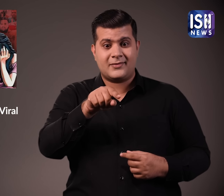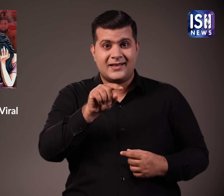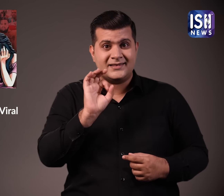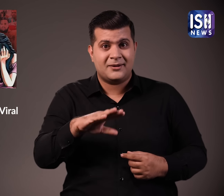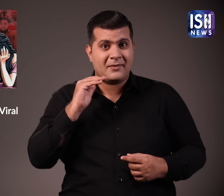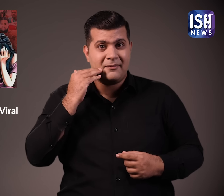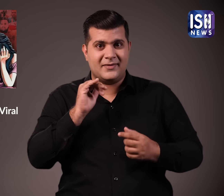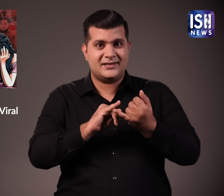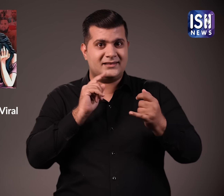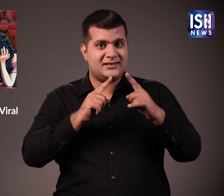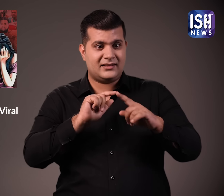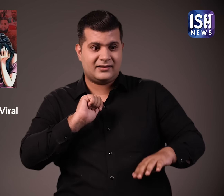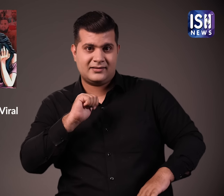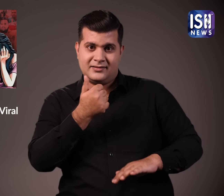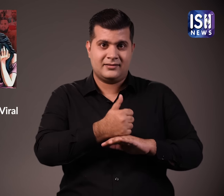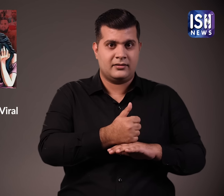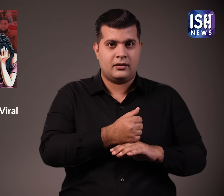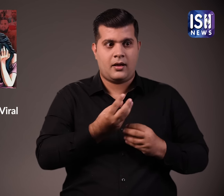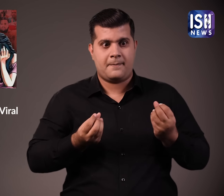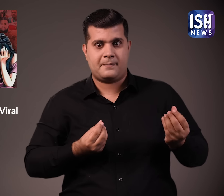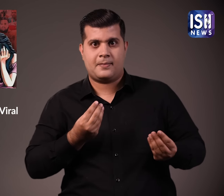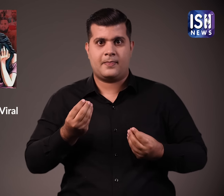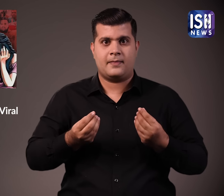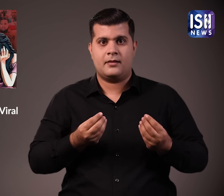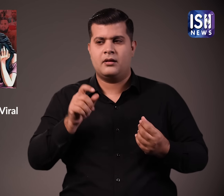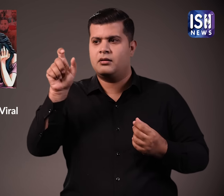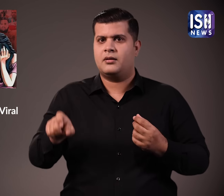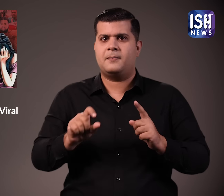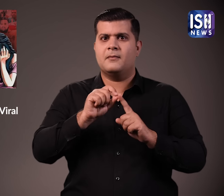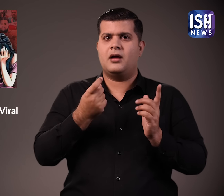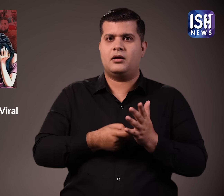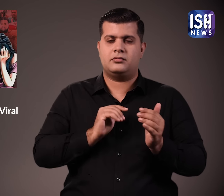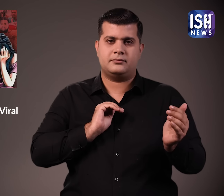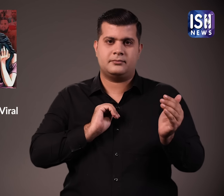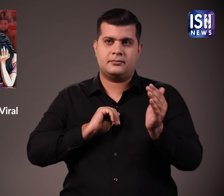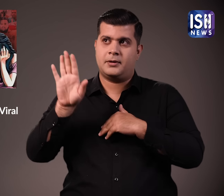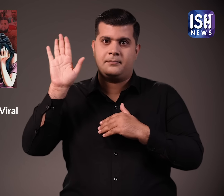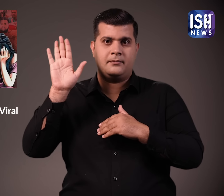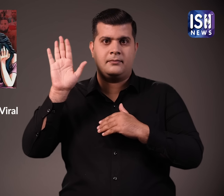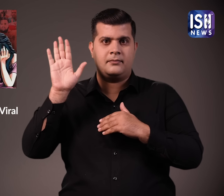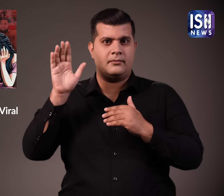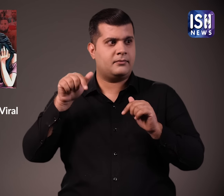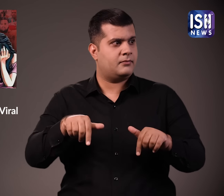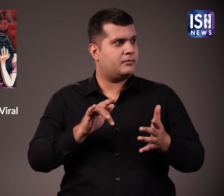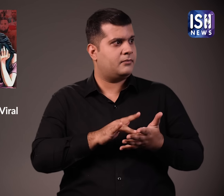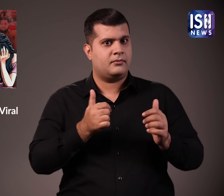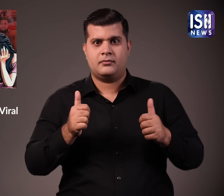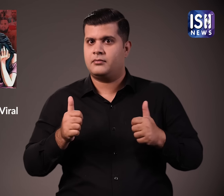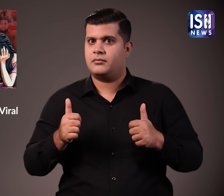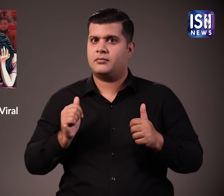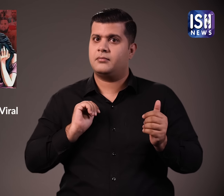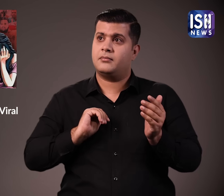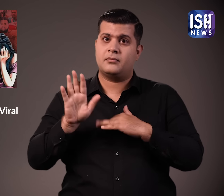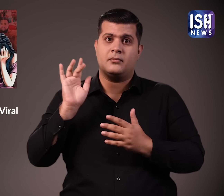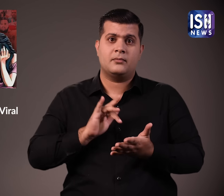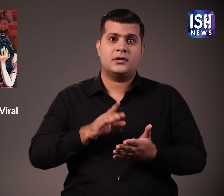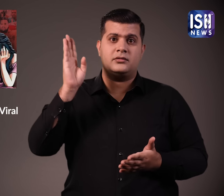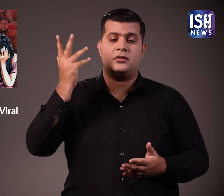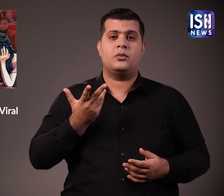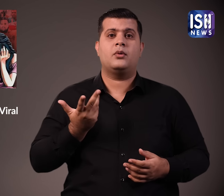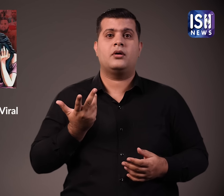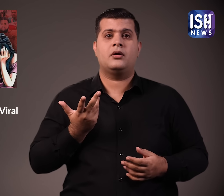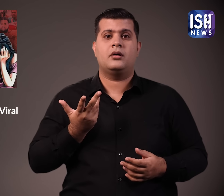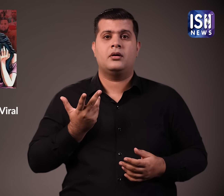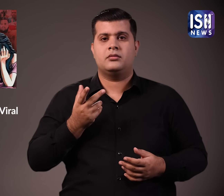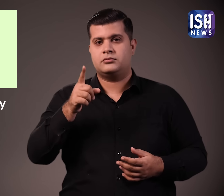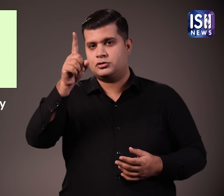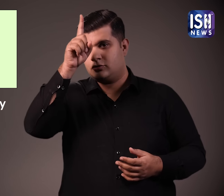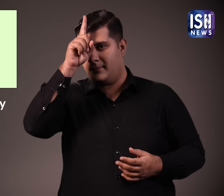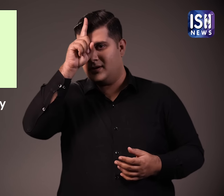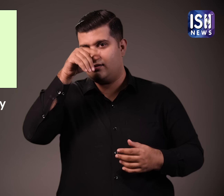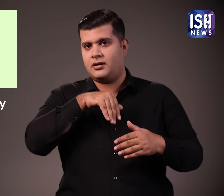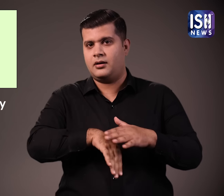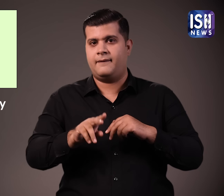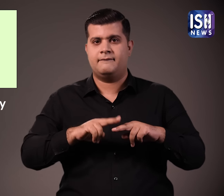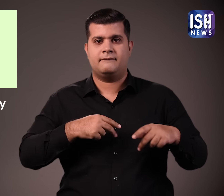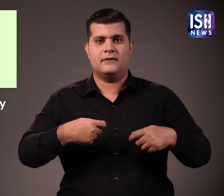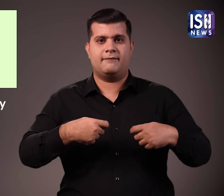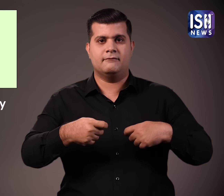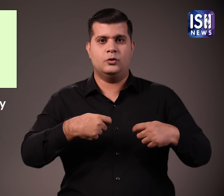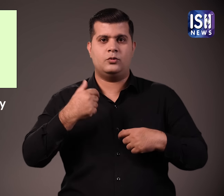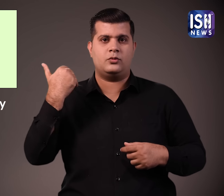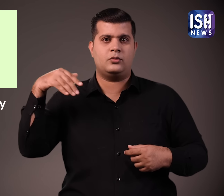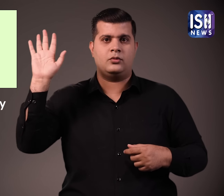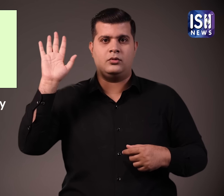On the same day when SIT was formed, Prajwal escaped to Frankfurt in Germany.